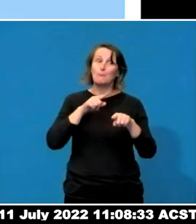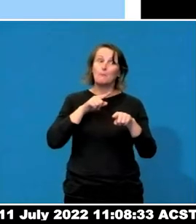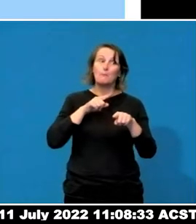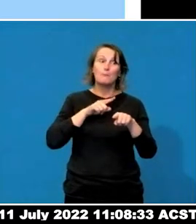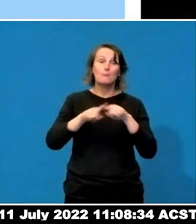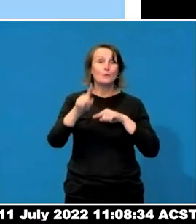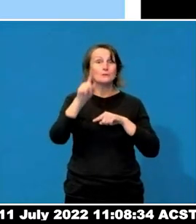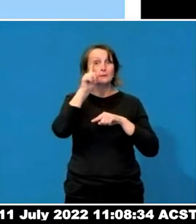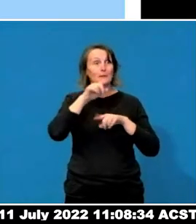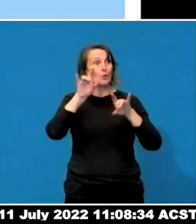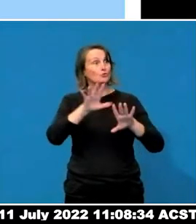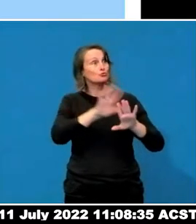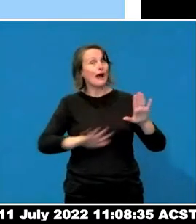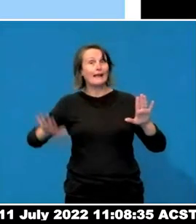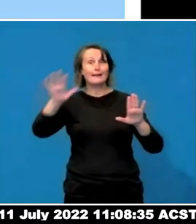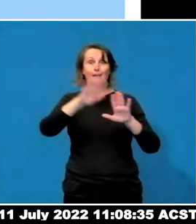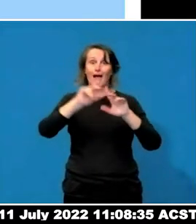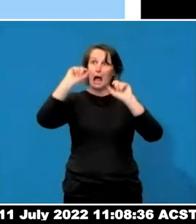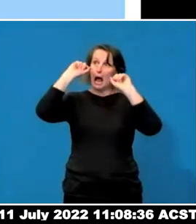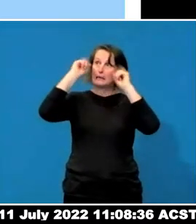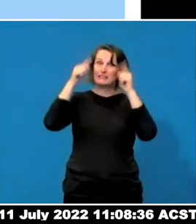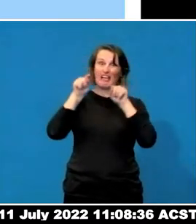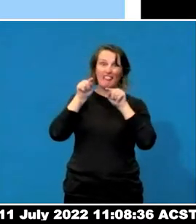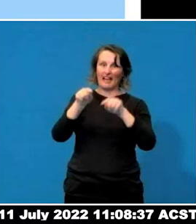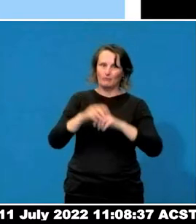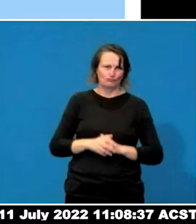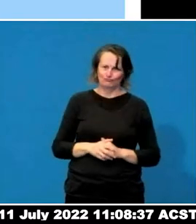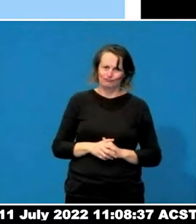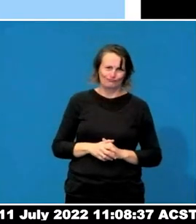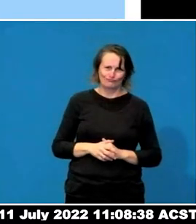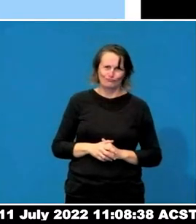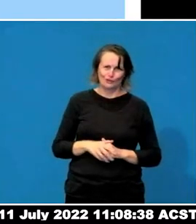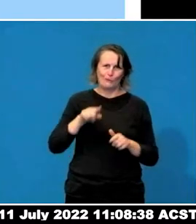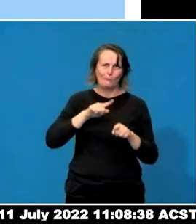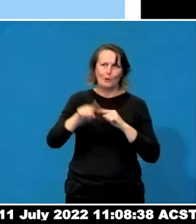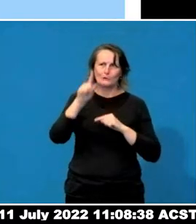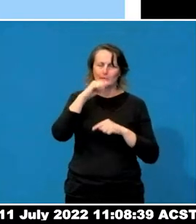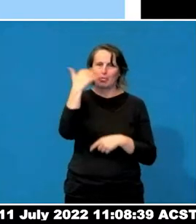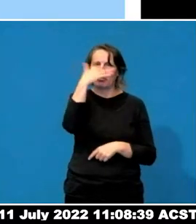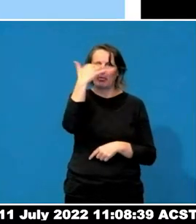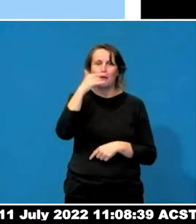little understanding of the sheer logistics of trying to manage on a 12-monthly cycle,